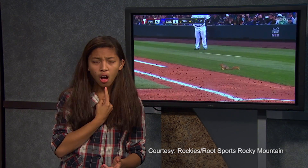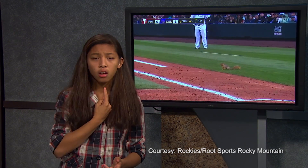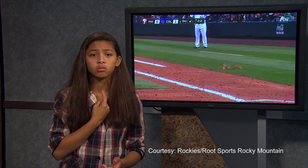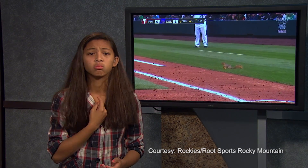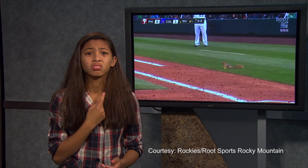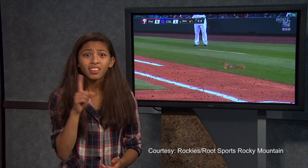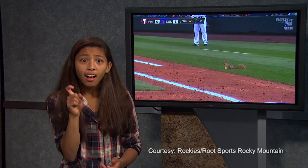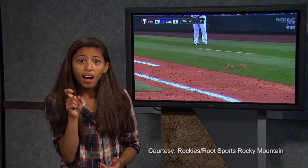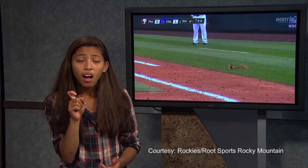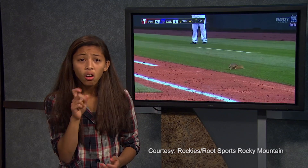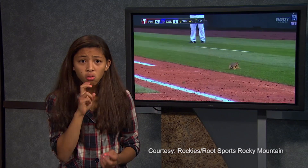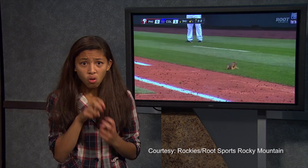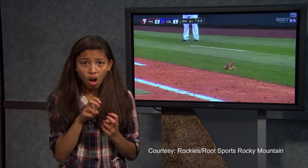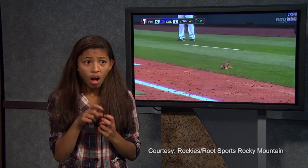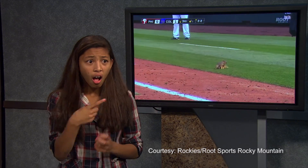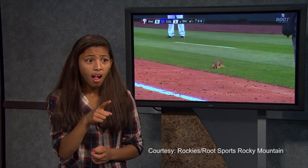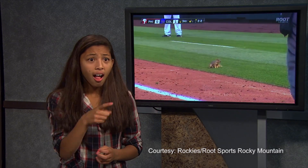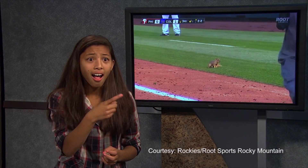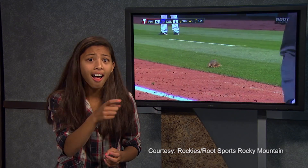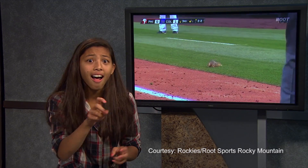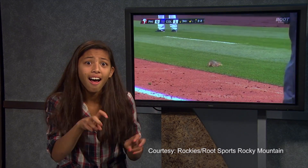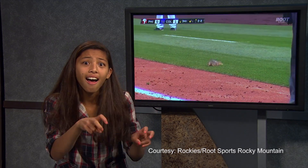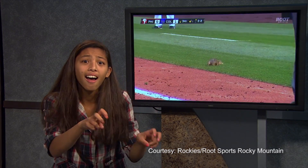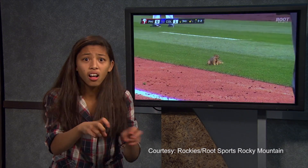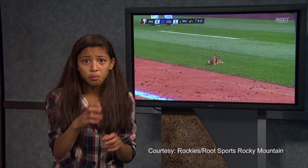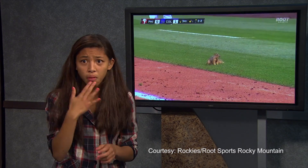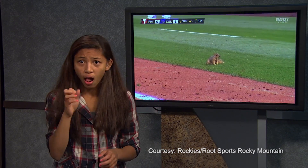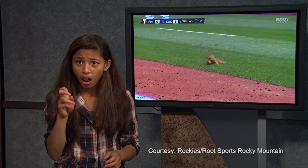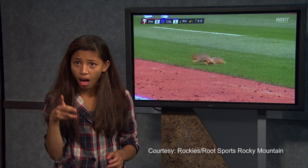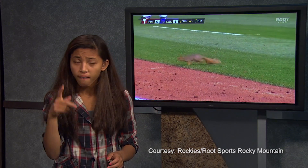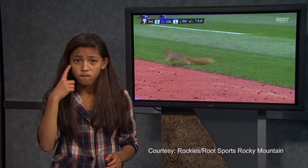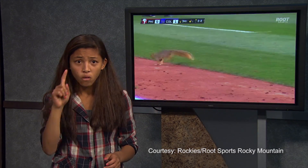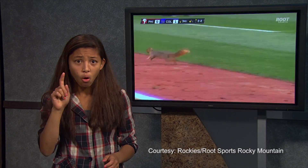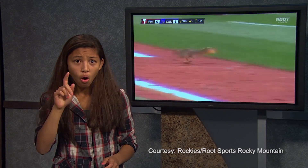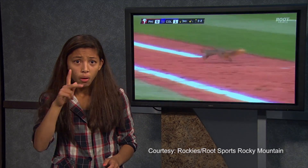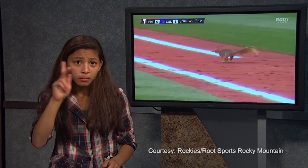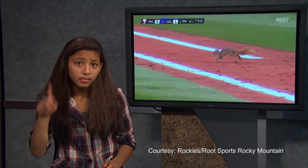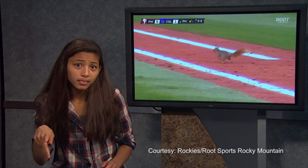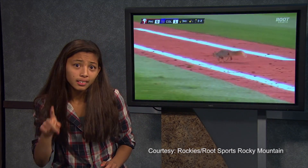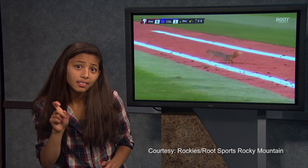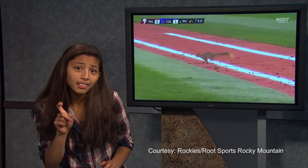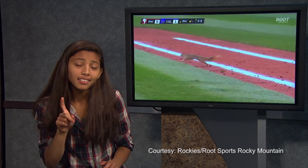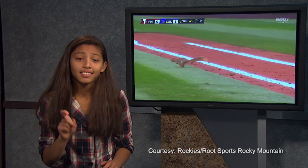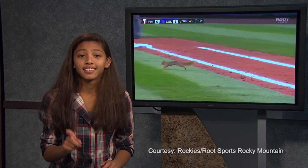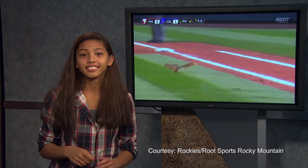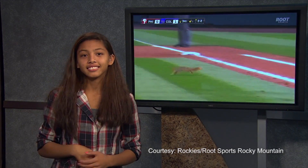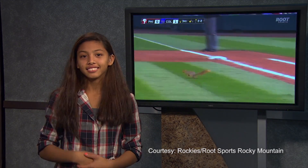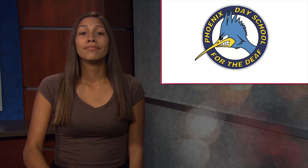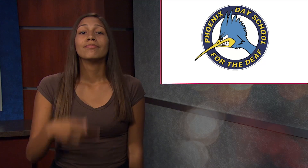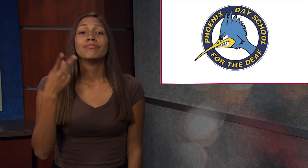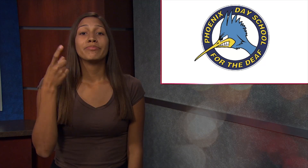LOST IN THOSE GAMES AND WENT DOWN 3 TO 1 AGAINST COLORADO ON SATURDAY. MAYBE SQUIRRELS ARE BAD LUCK FOR THE PHILLIES...